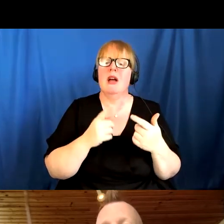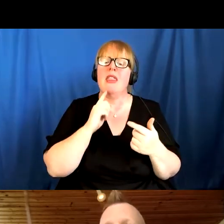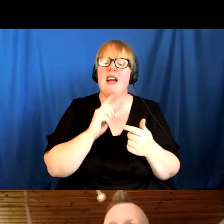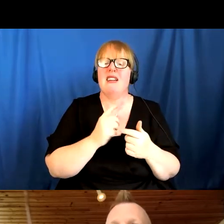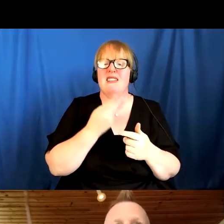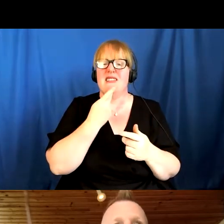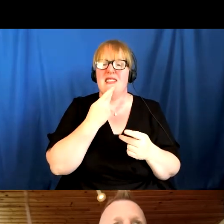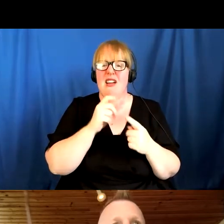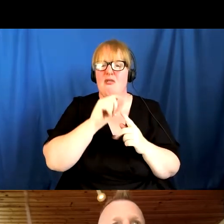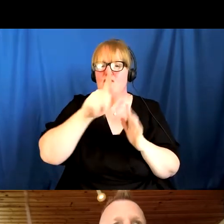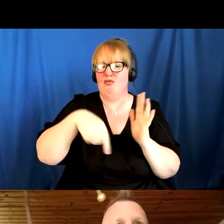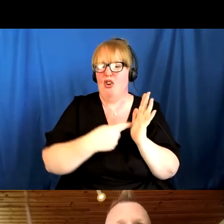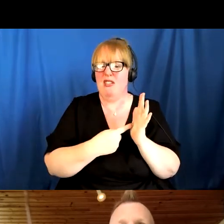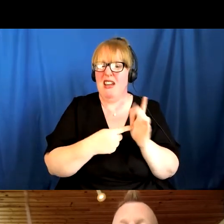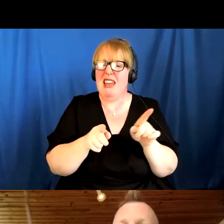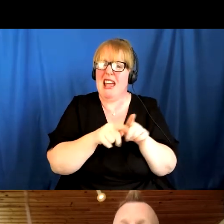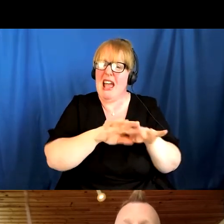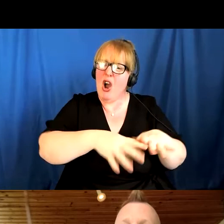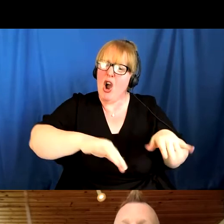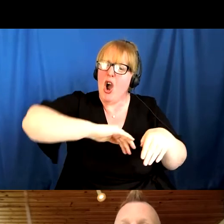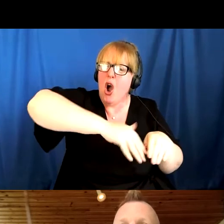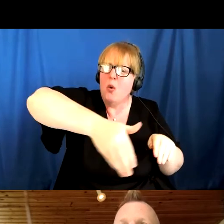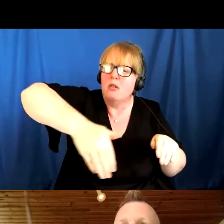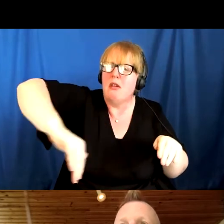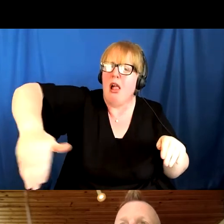In a way, I kind of think that I've ended up with a practice that sort of maybe a social practice,